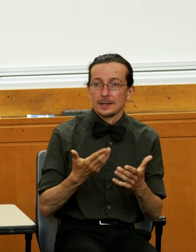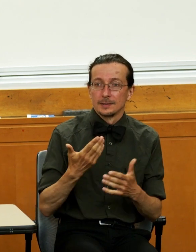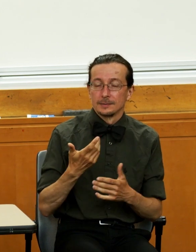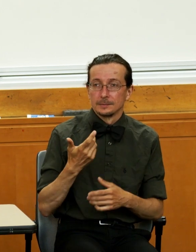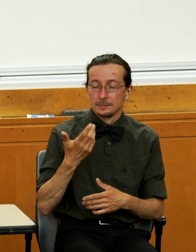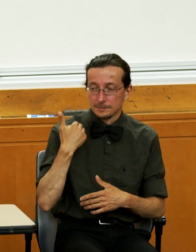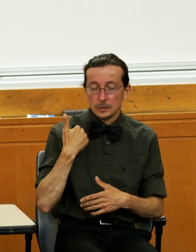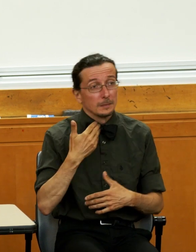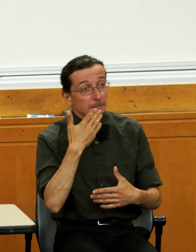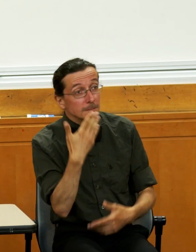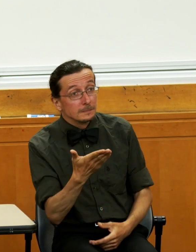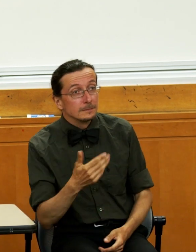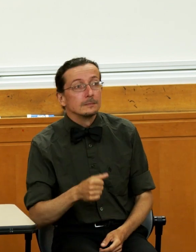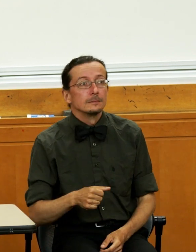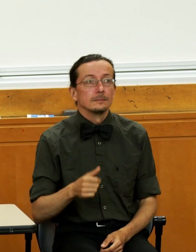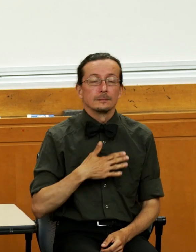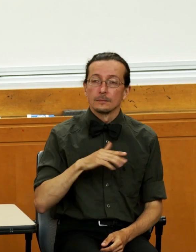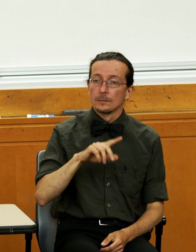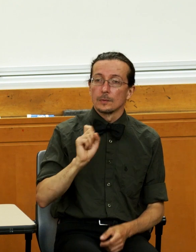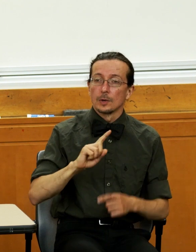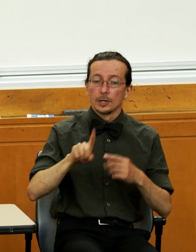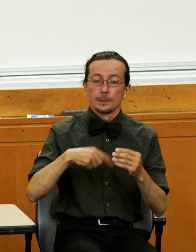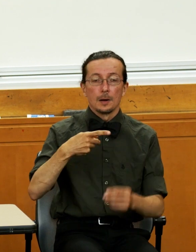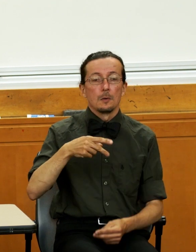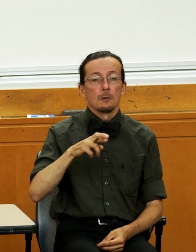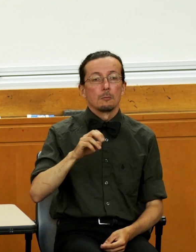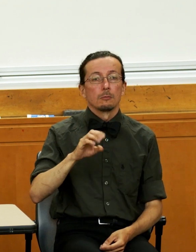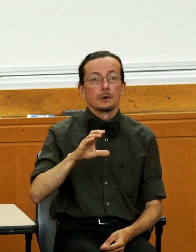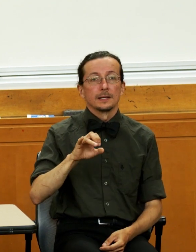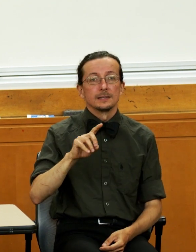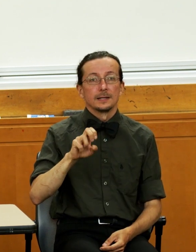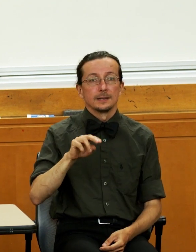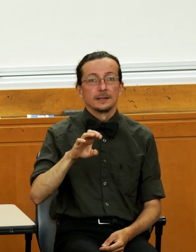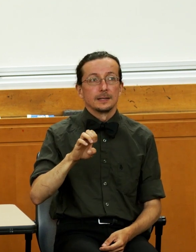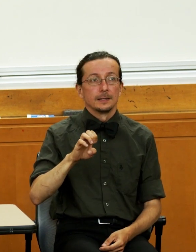My question is about precedence, mostly. So, I'm a pre-law student.